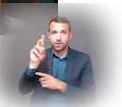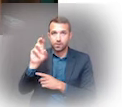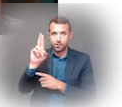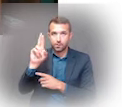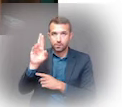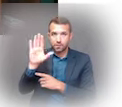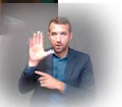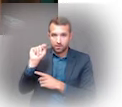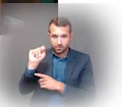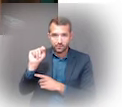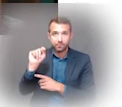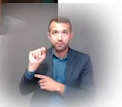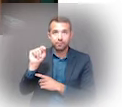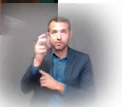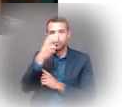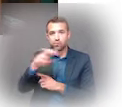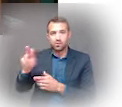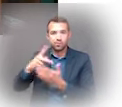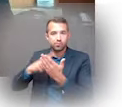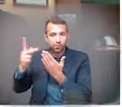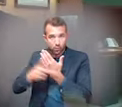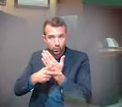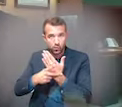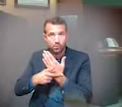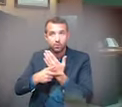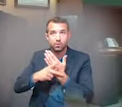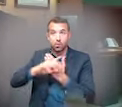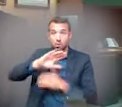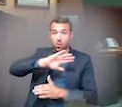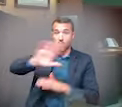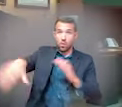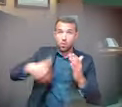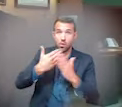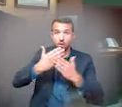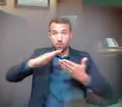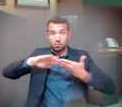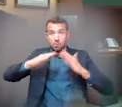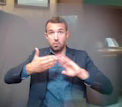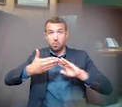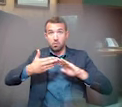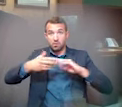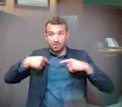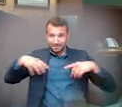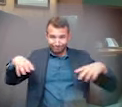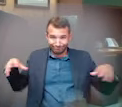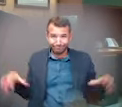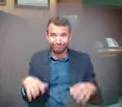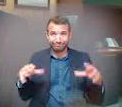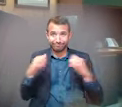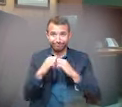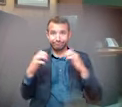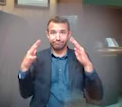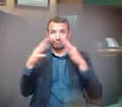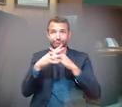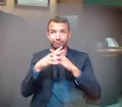And of course, as always, it takes a whole village to make these 45 minutes programs folks, and